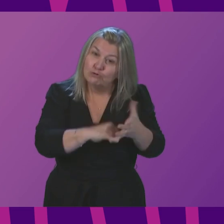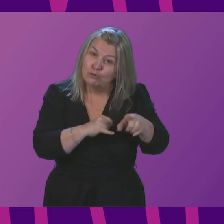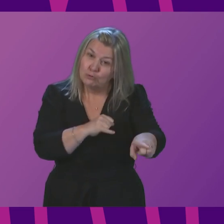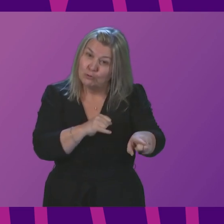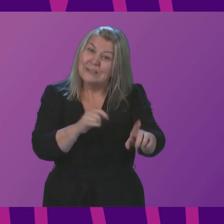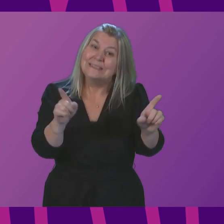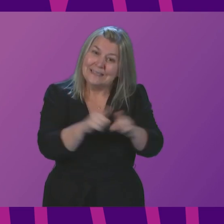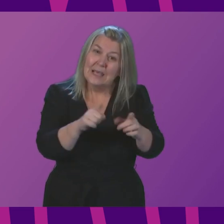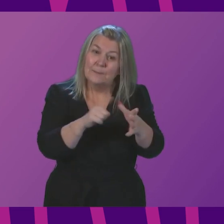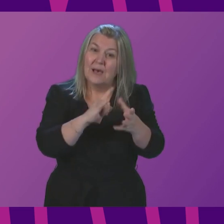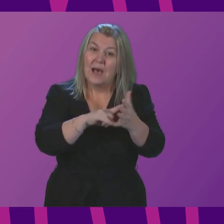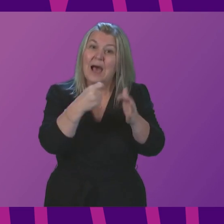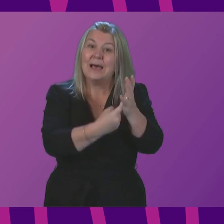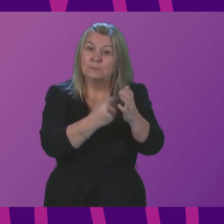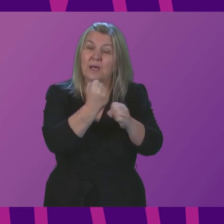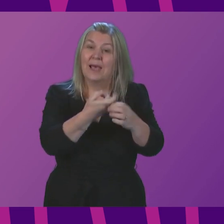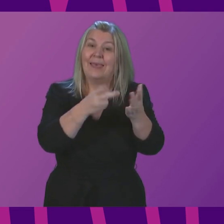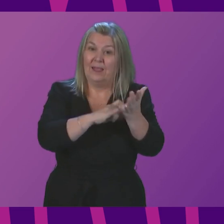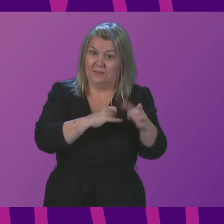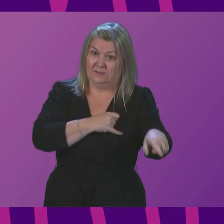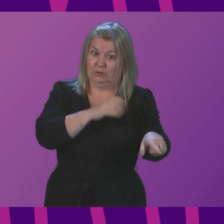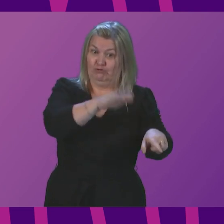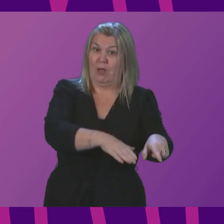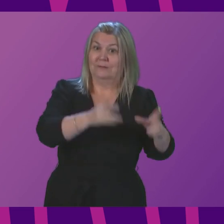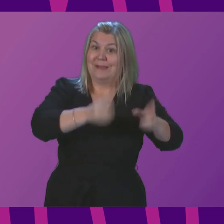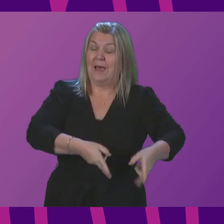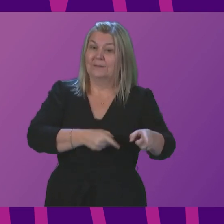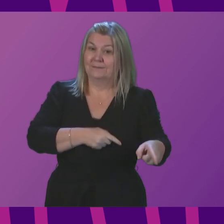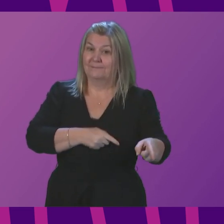that child died.